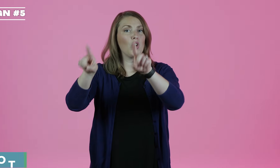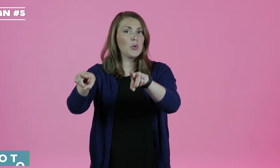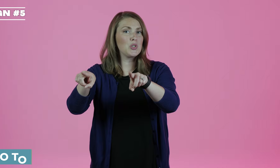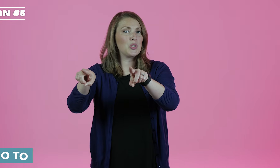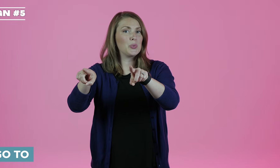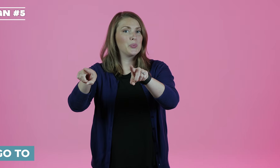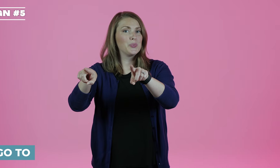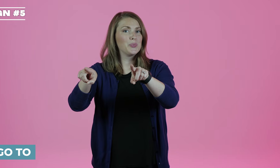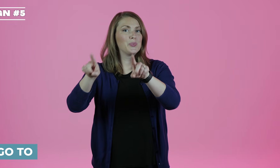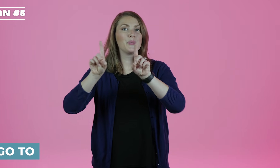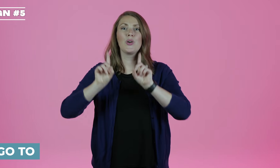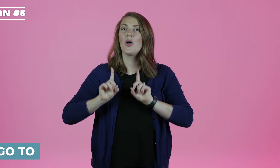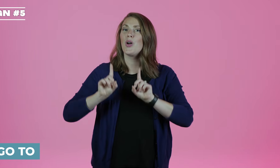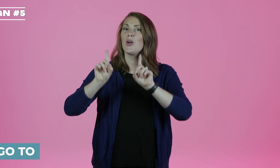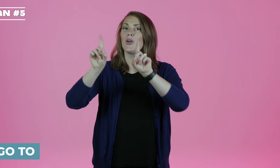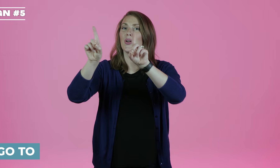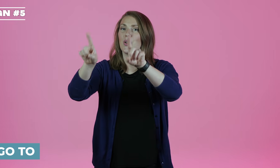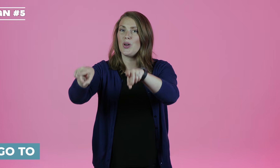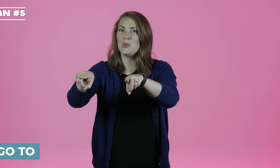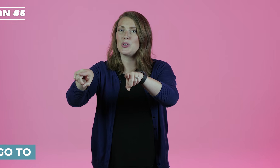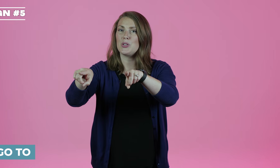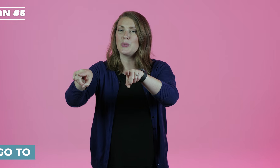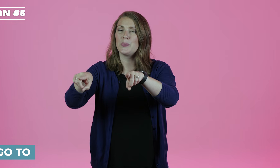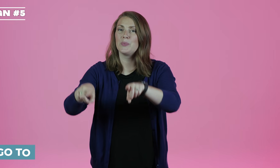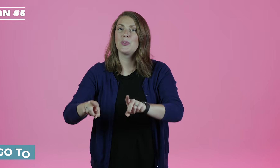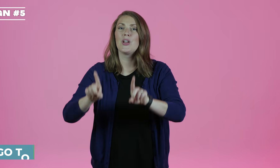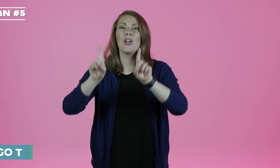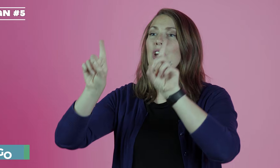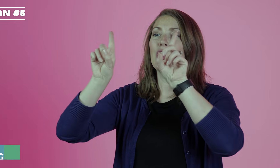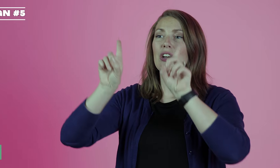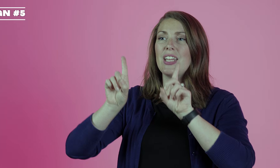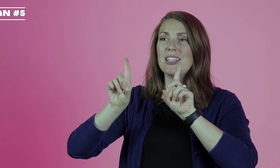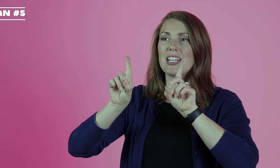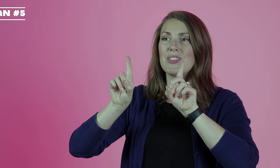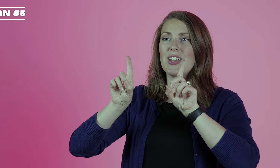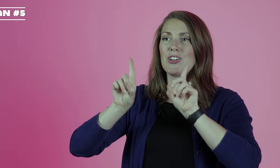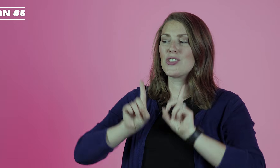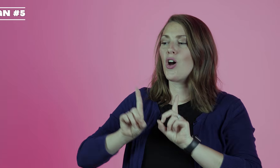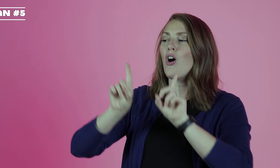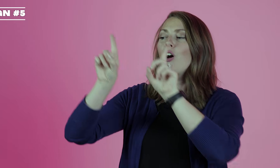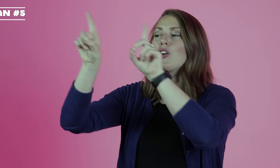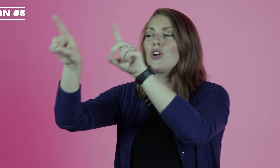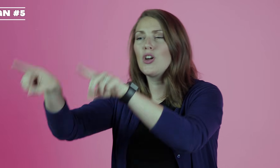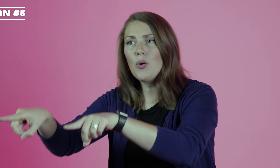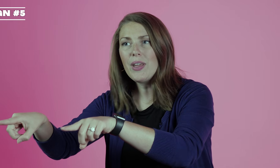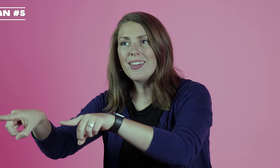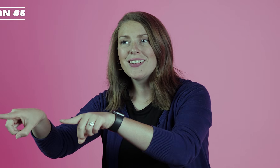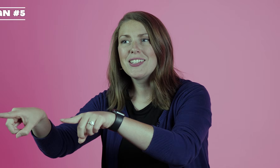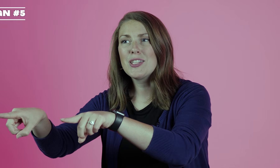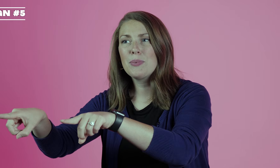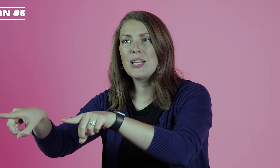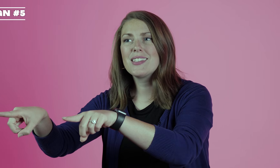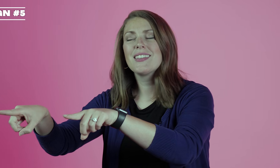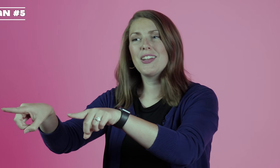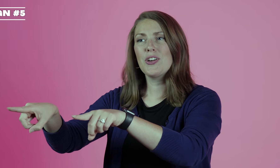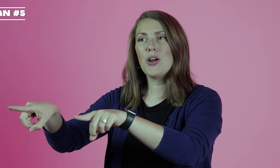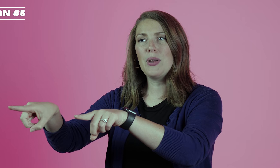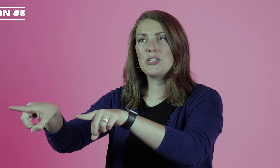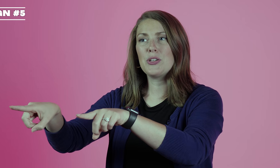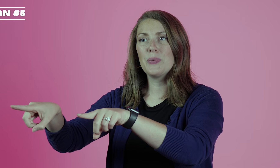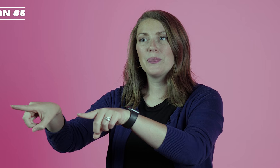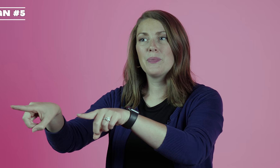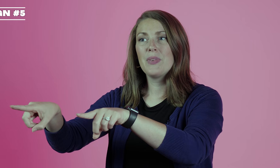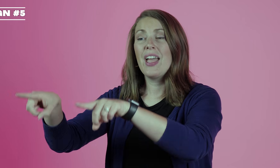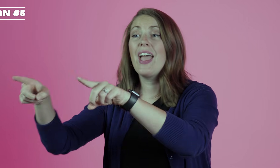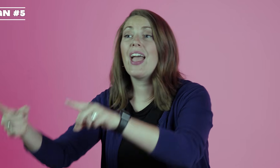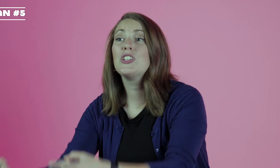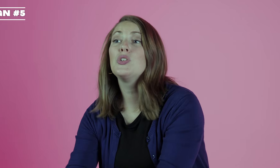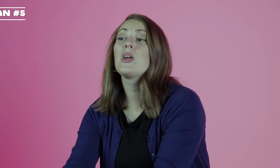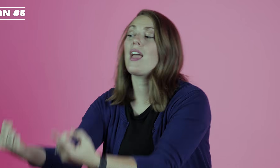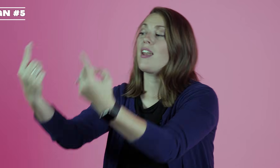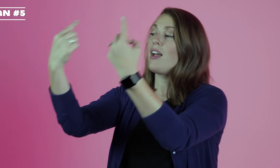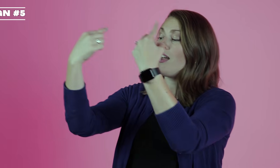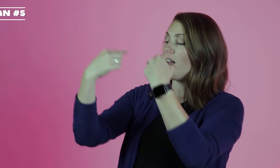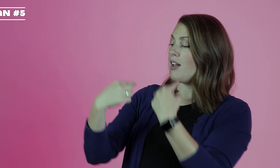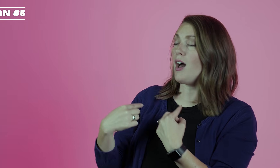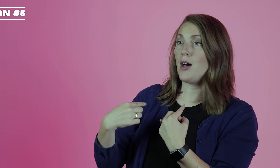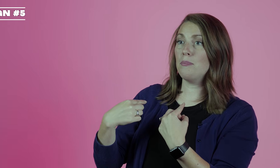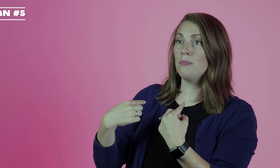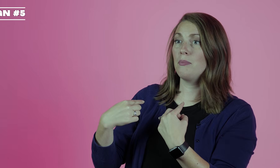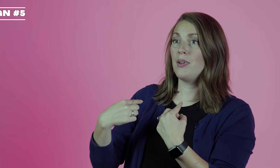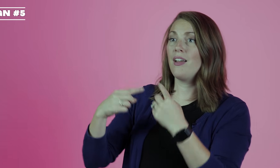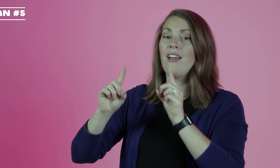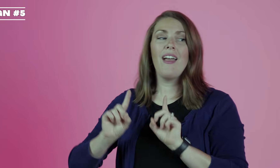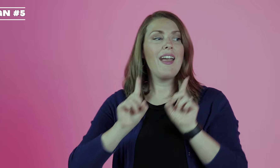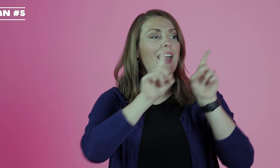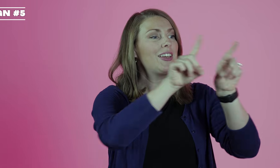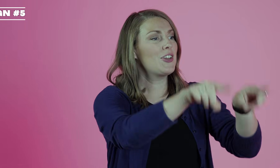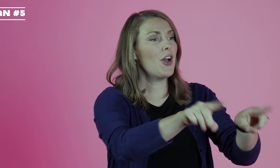Go to, go to, your index fingers are going to the place that you're going to and you can come and go